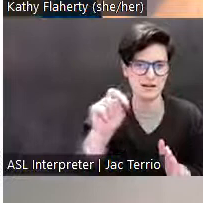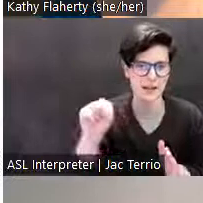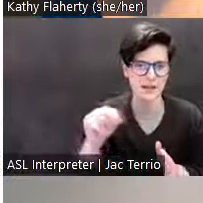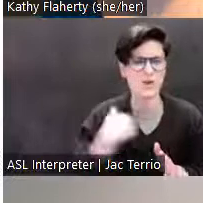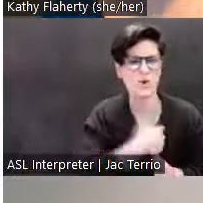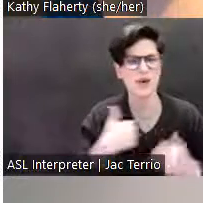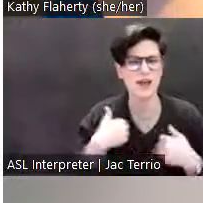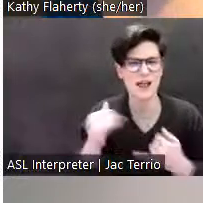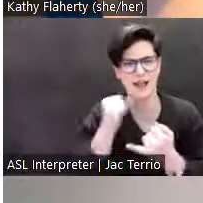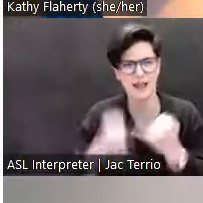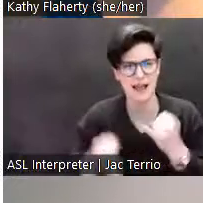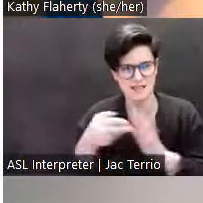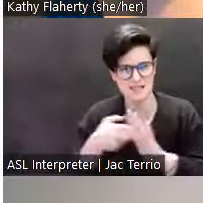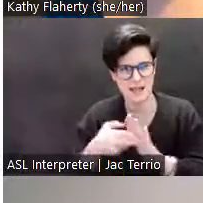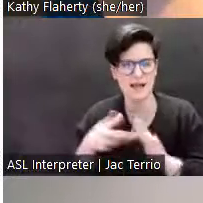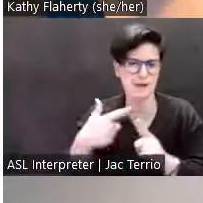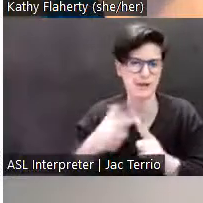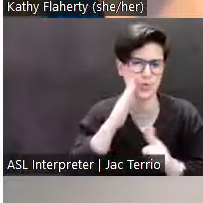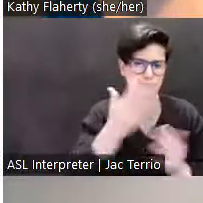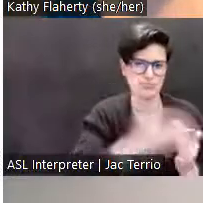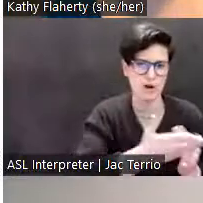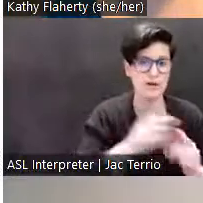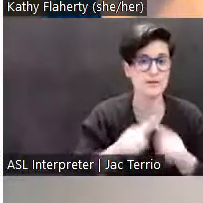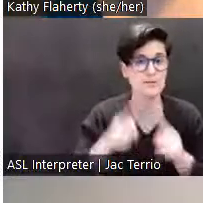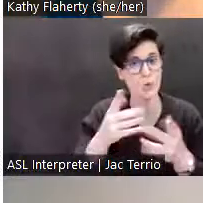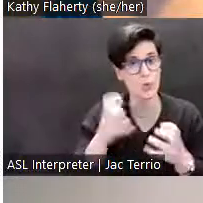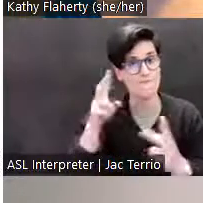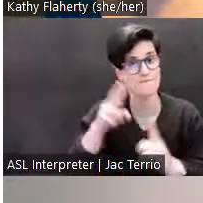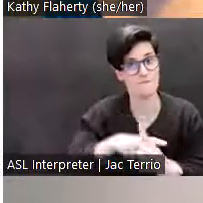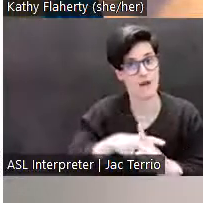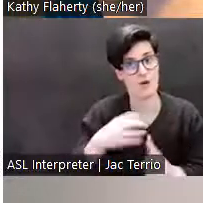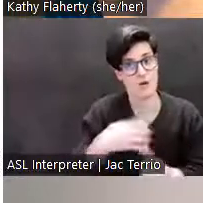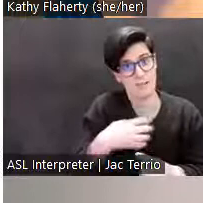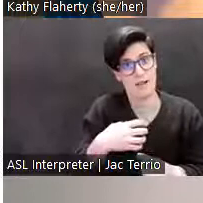to a break, but to file a complaint with the Connecticut Commission on human rights and